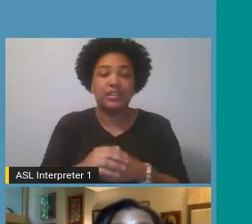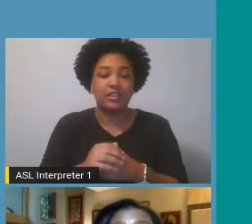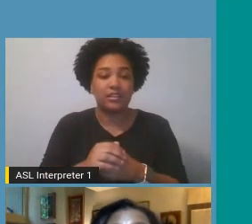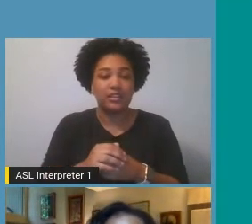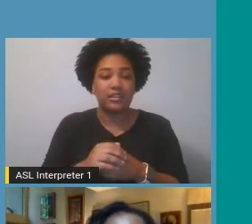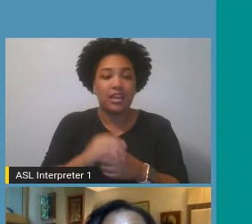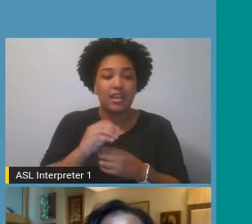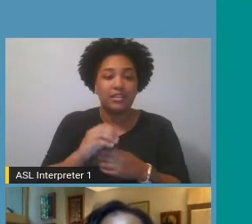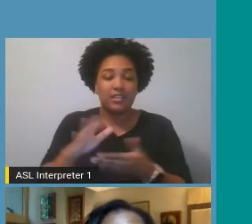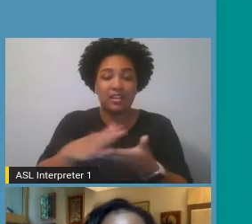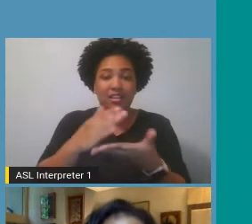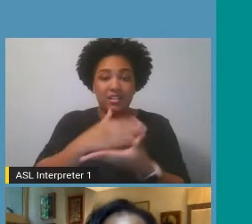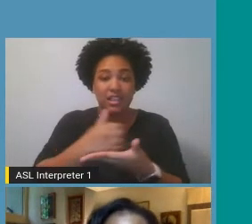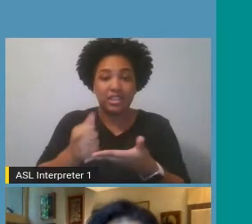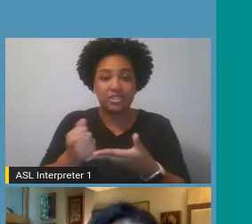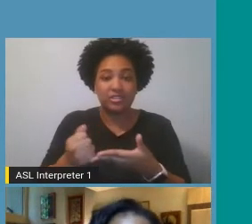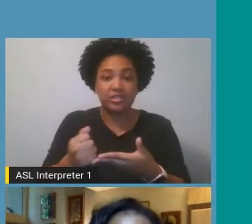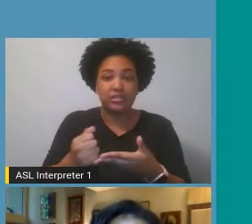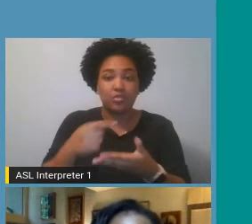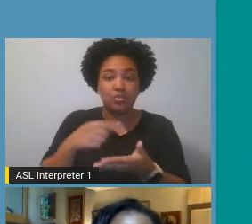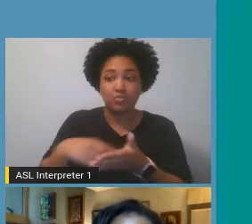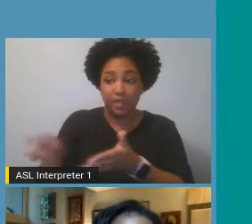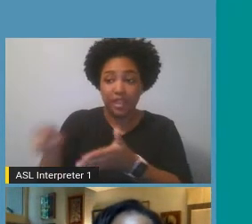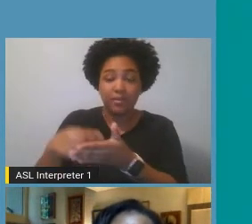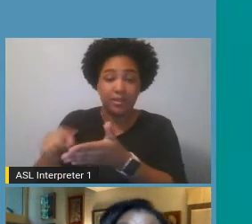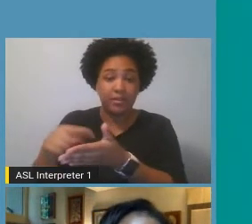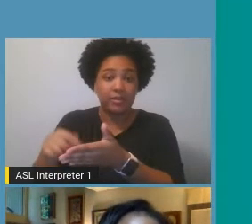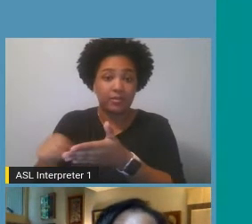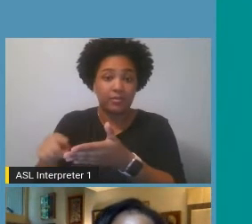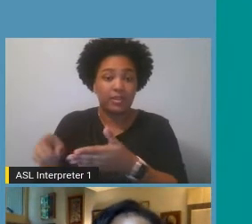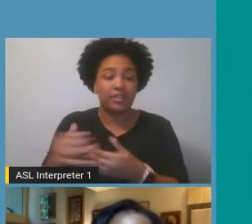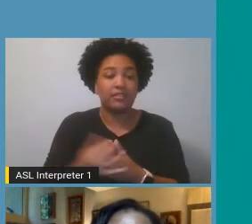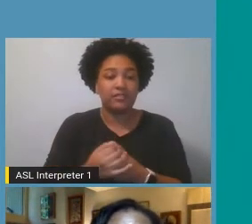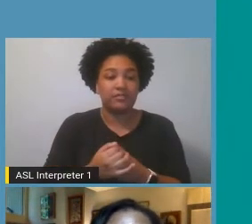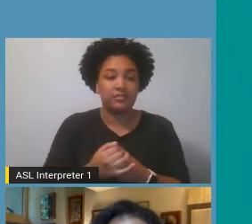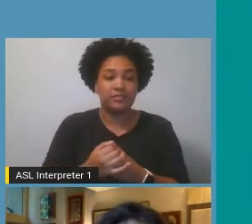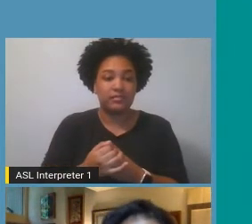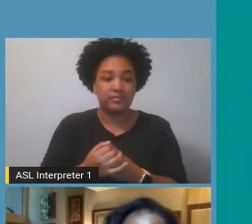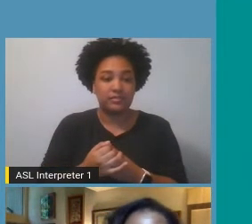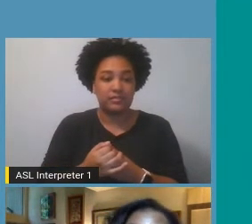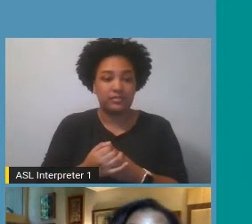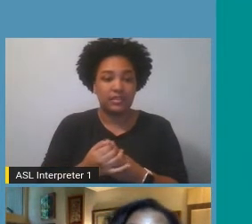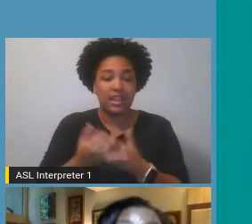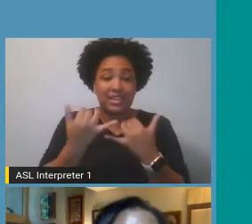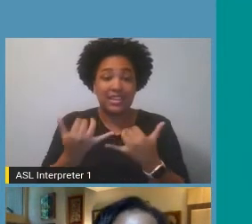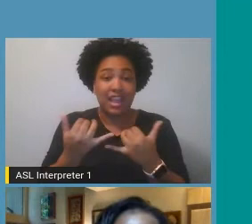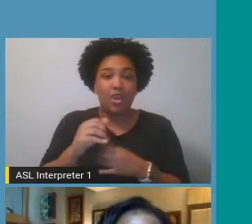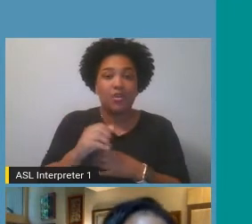so now the collection is being maintained at the National African-American Museum in Washington DC